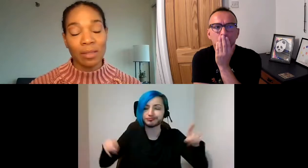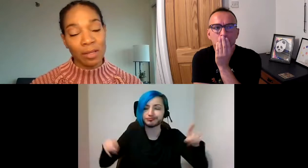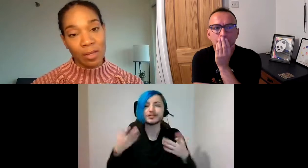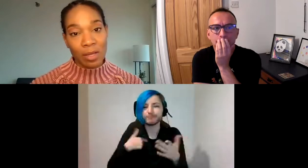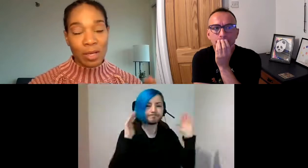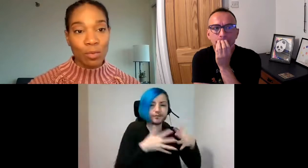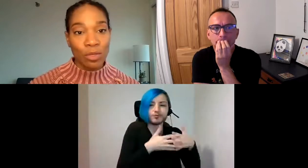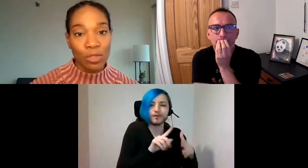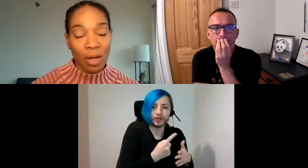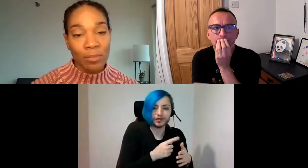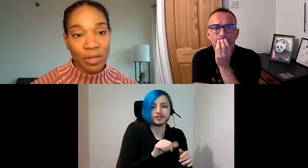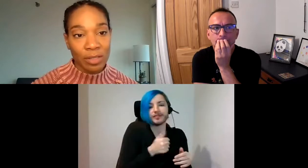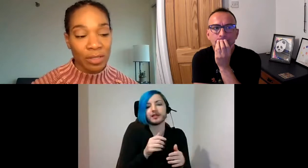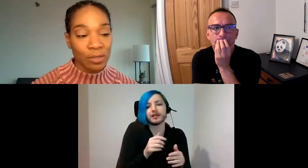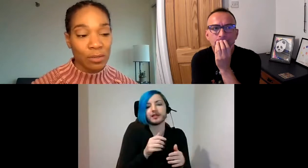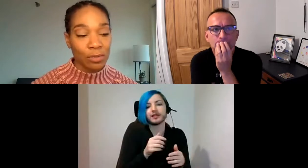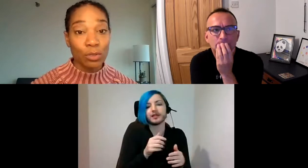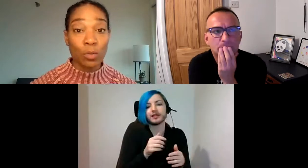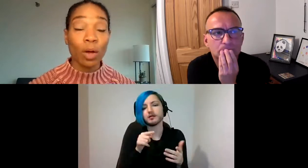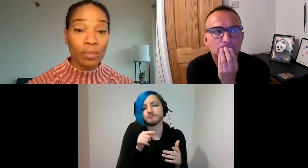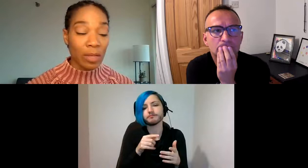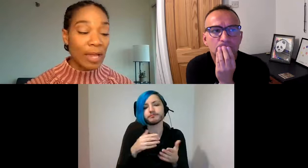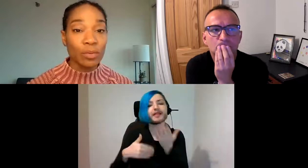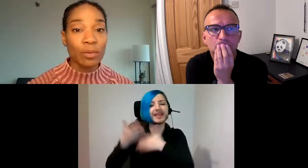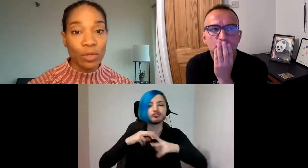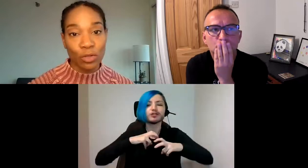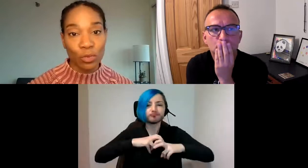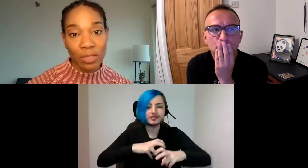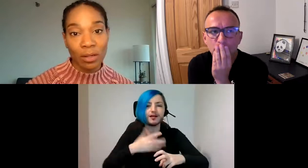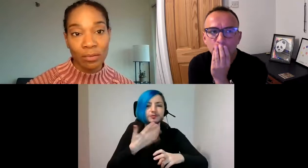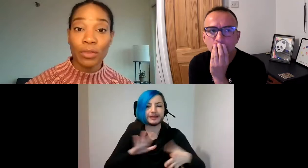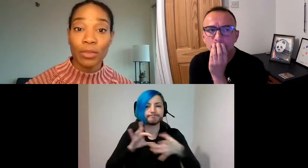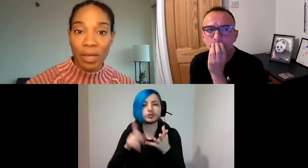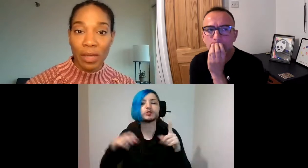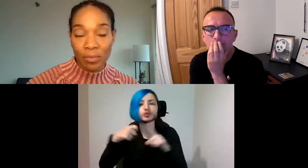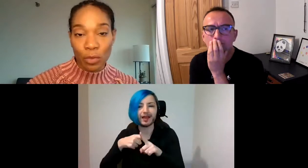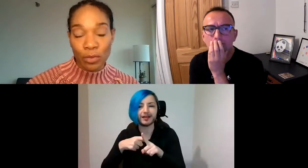You know, even of_course, just talking about you know